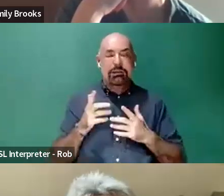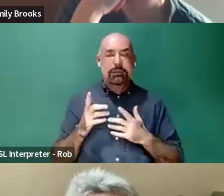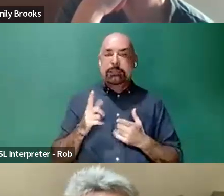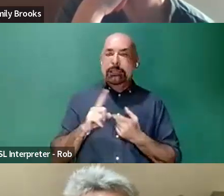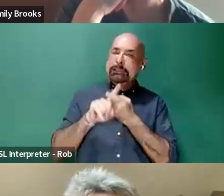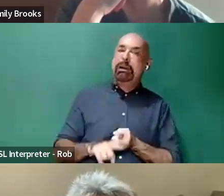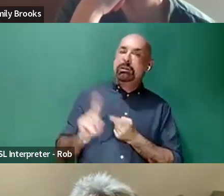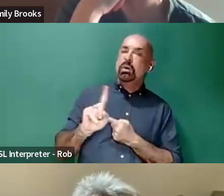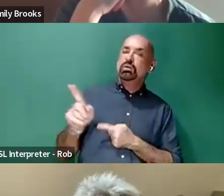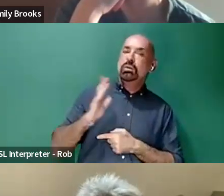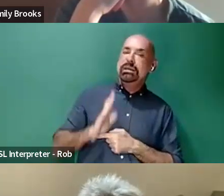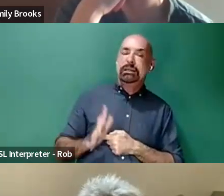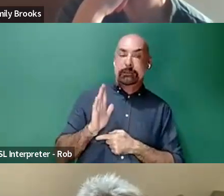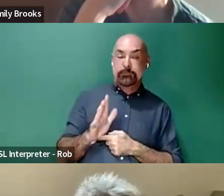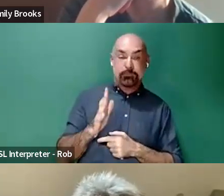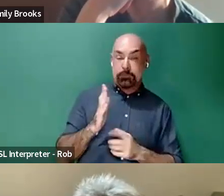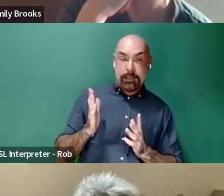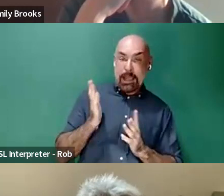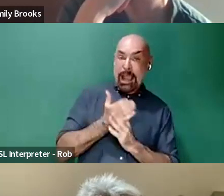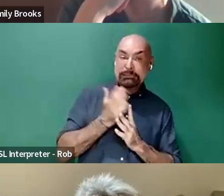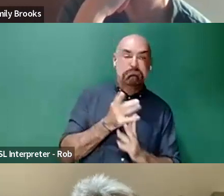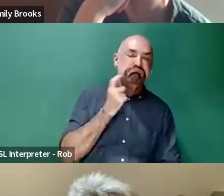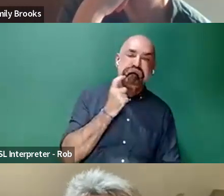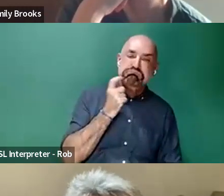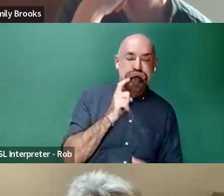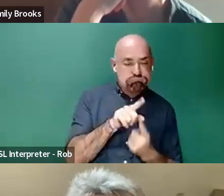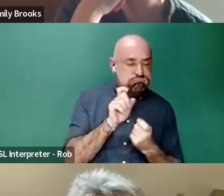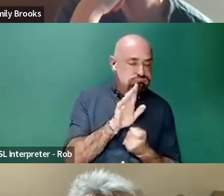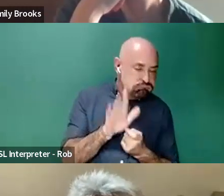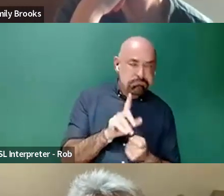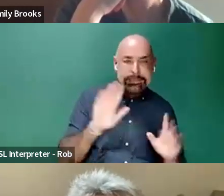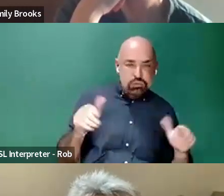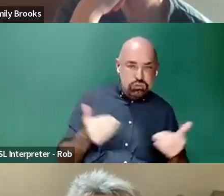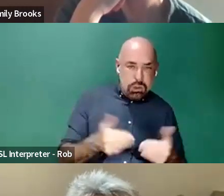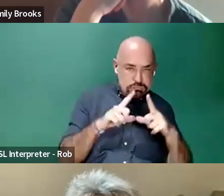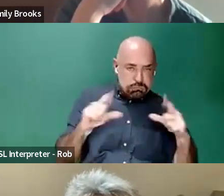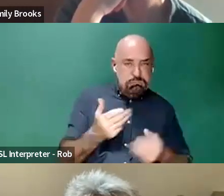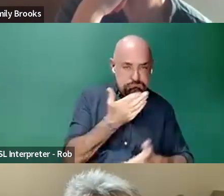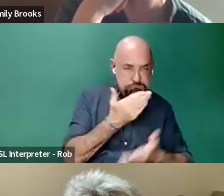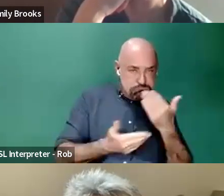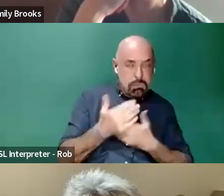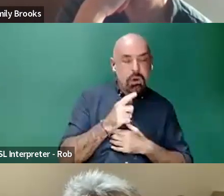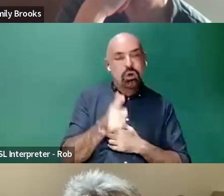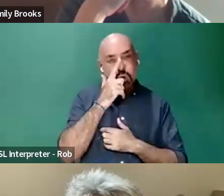It can be accessed at a very simple level from just looking at the introductions. But also you can look at more depth if you